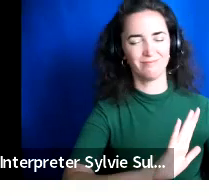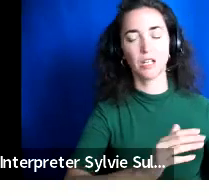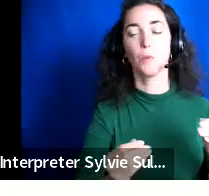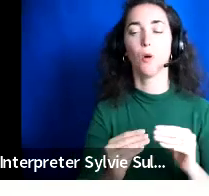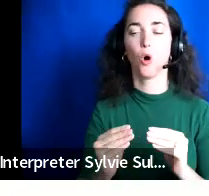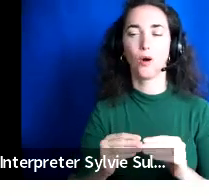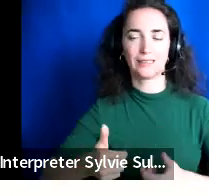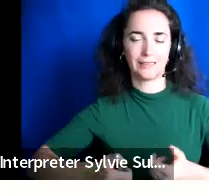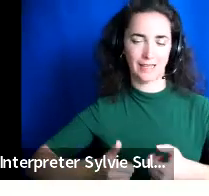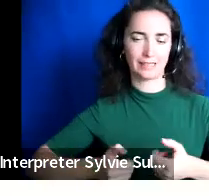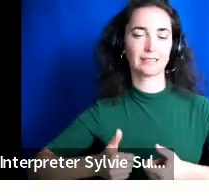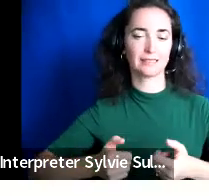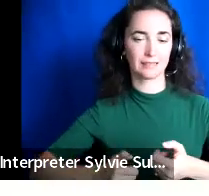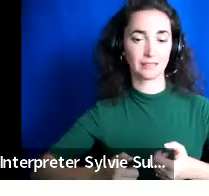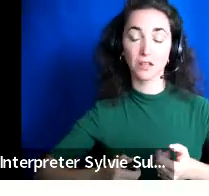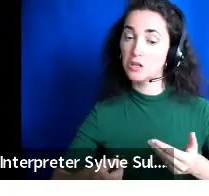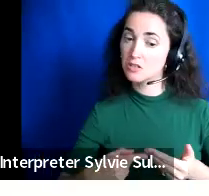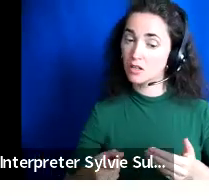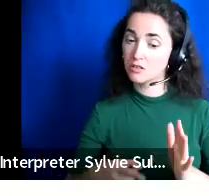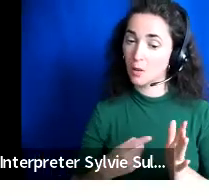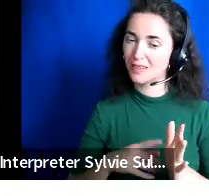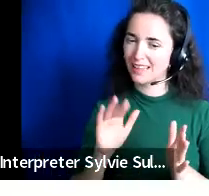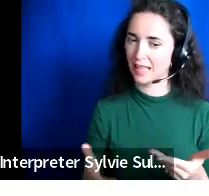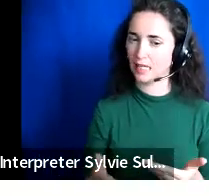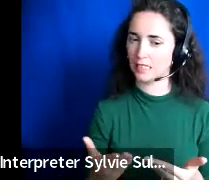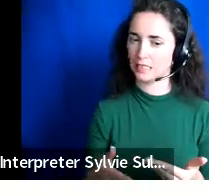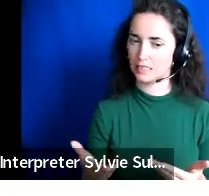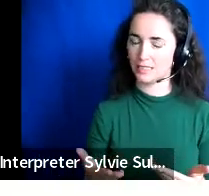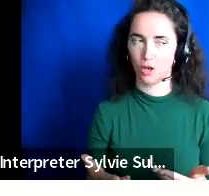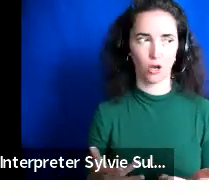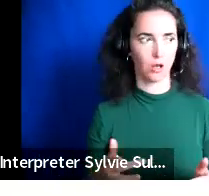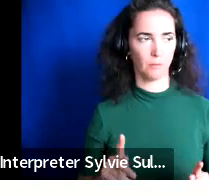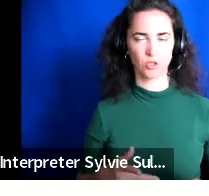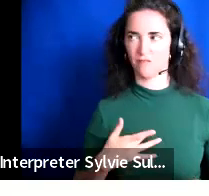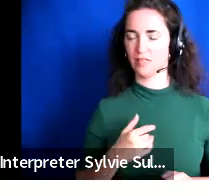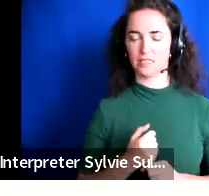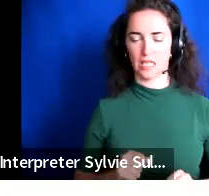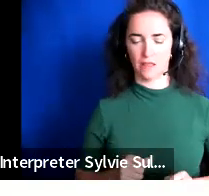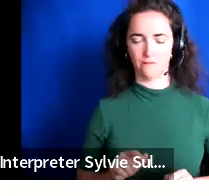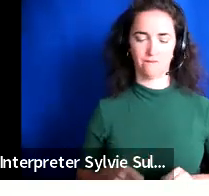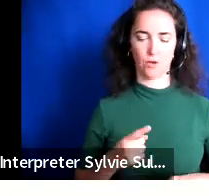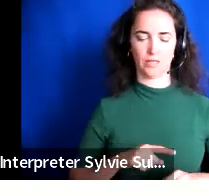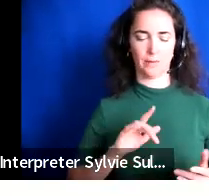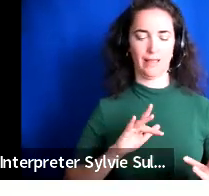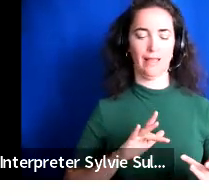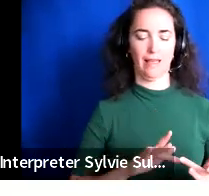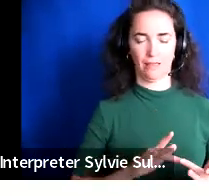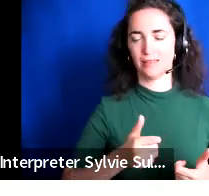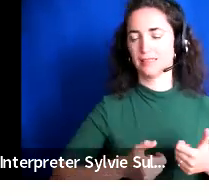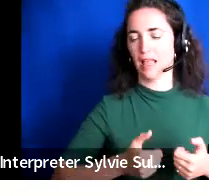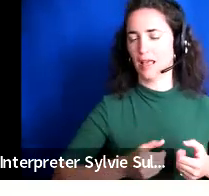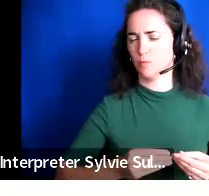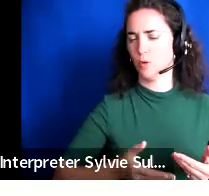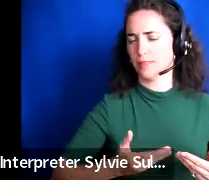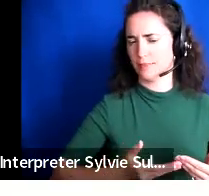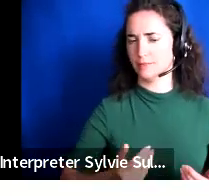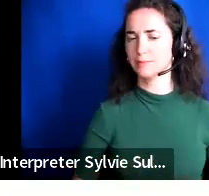And sometimes that is the easiest way our house and once you'll see, is to make that initial contact that initial engagement.